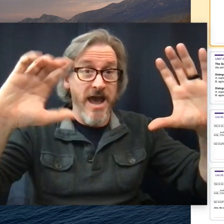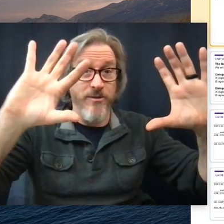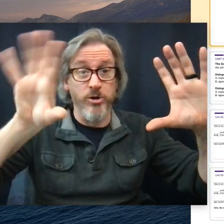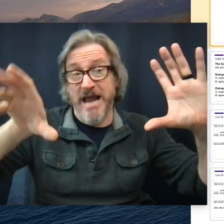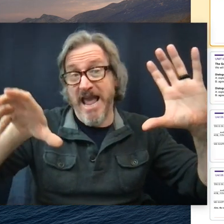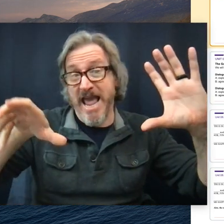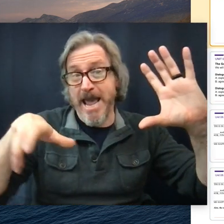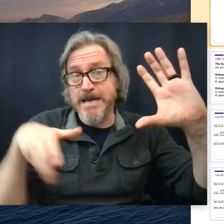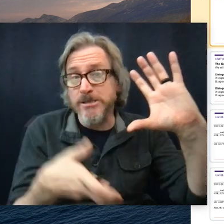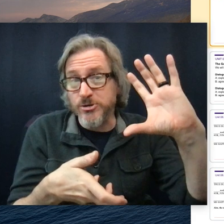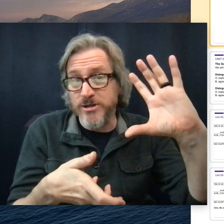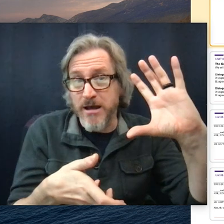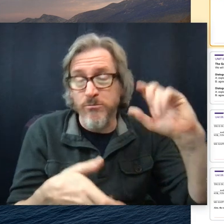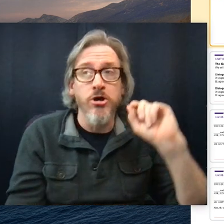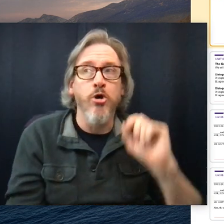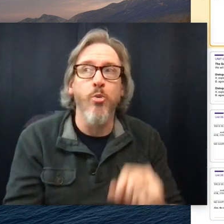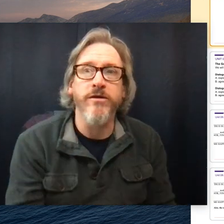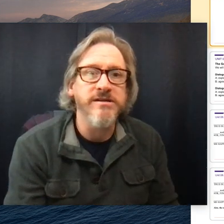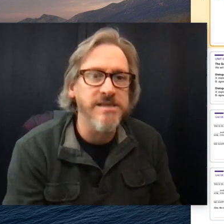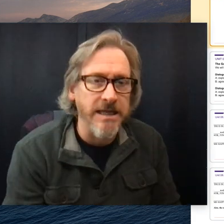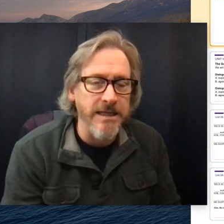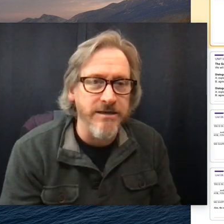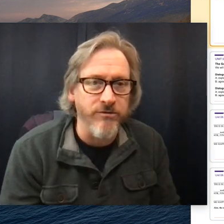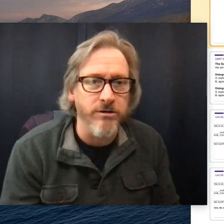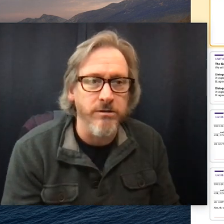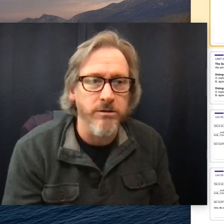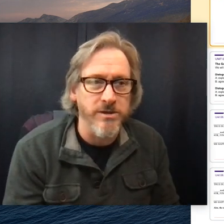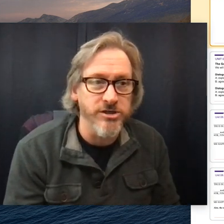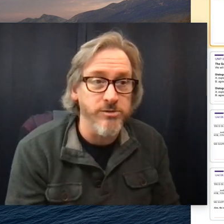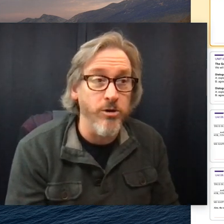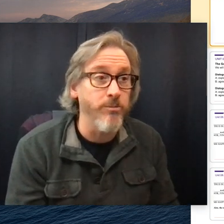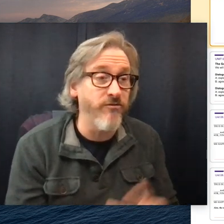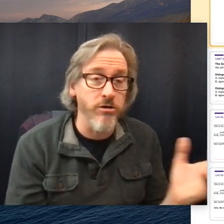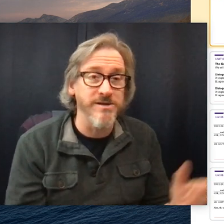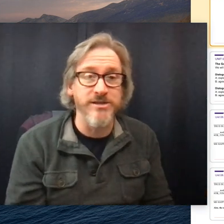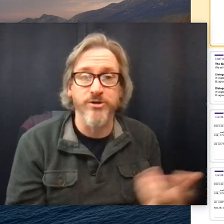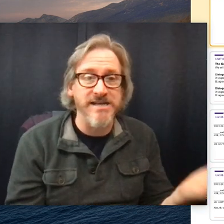and then we're going to answer them with slightly different questions where before it was either yes